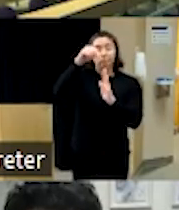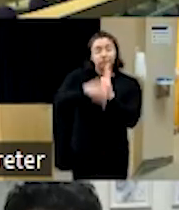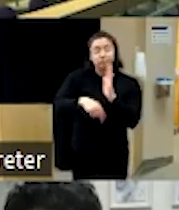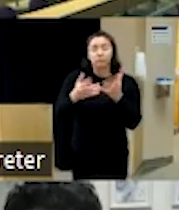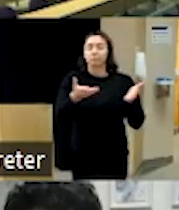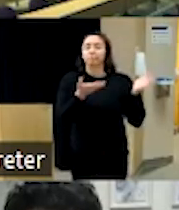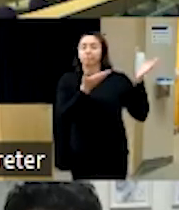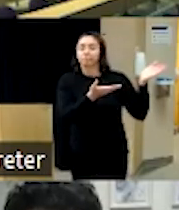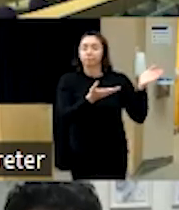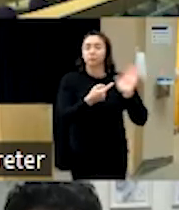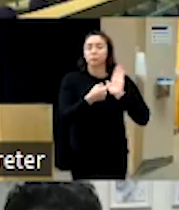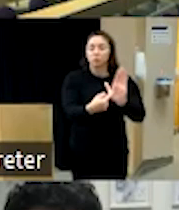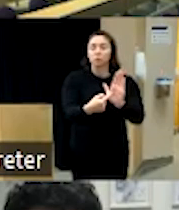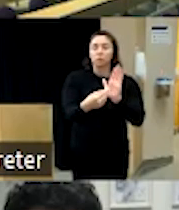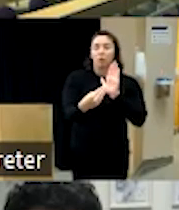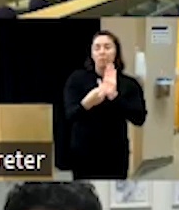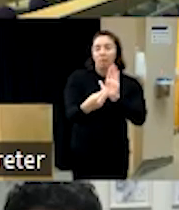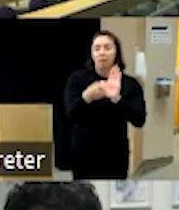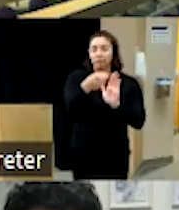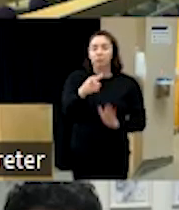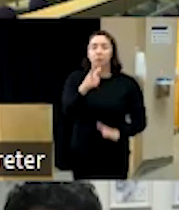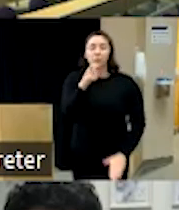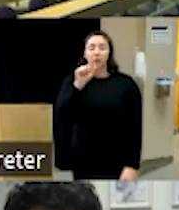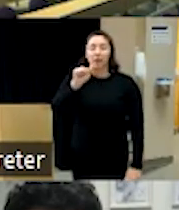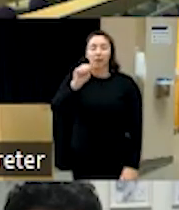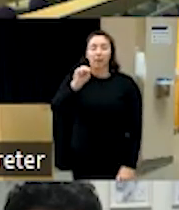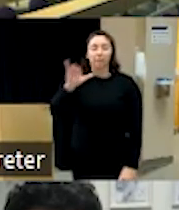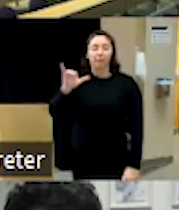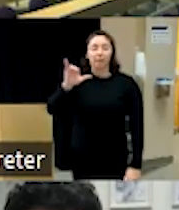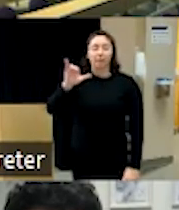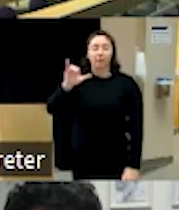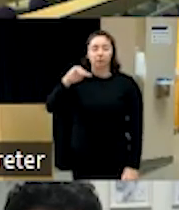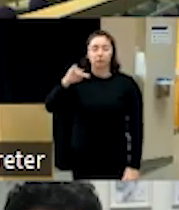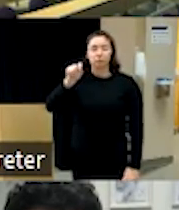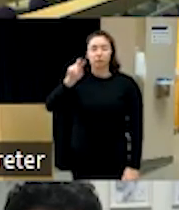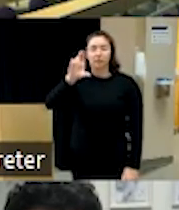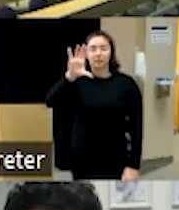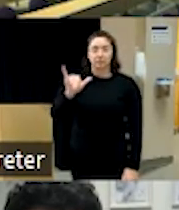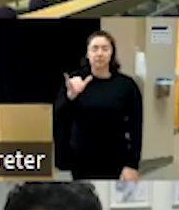a web view that was done by Aileen Tracy several years ago but it's still very good um to explain